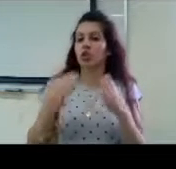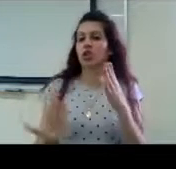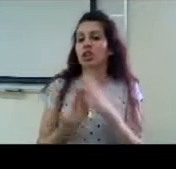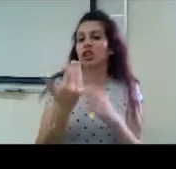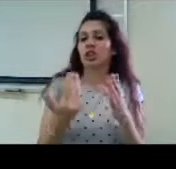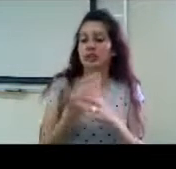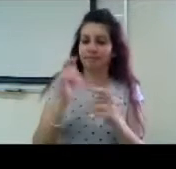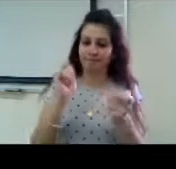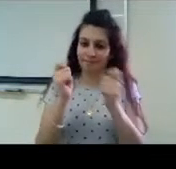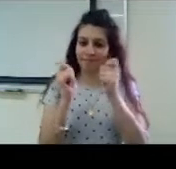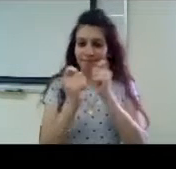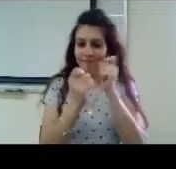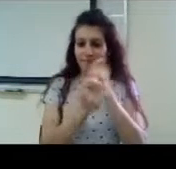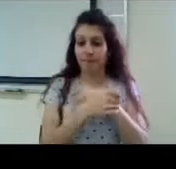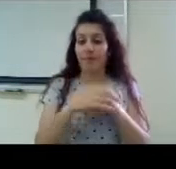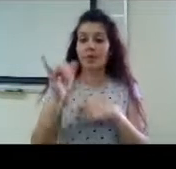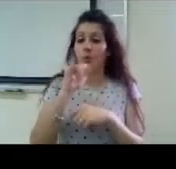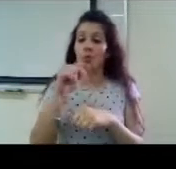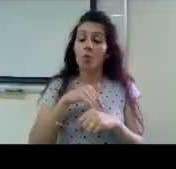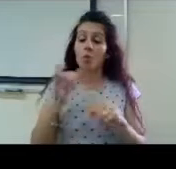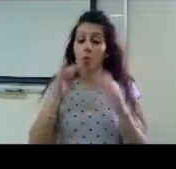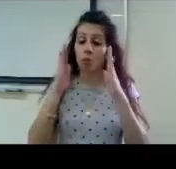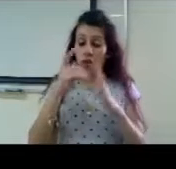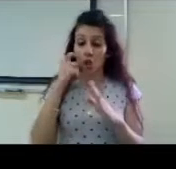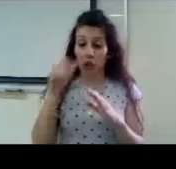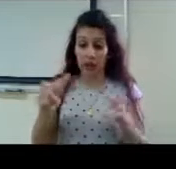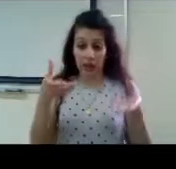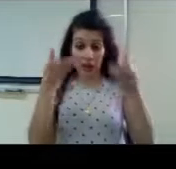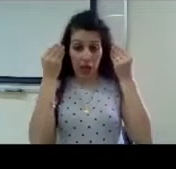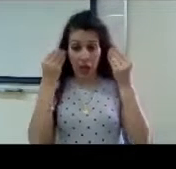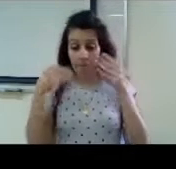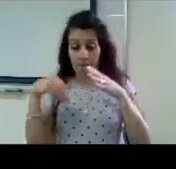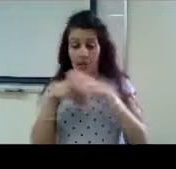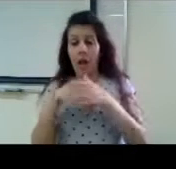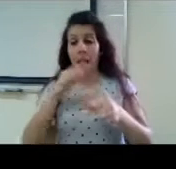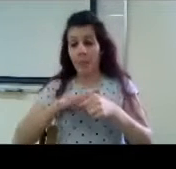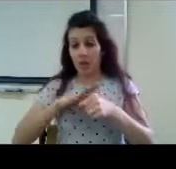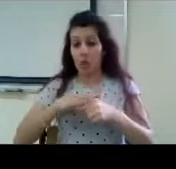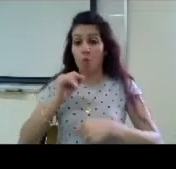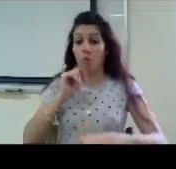we are hearing we've designed we've continued to develop a feature set